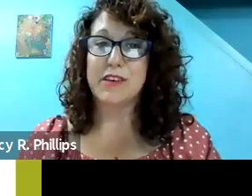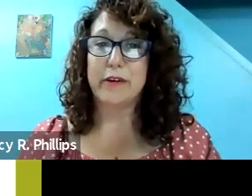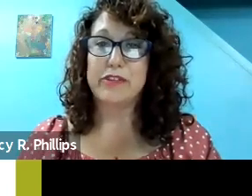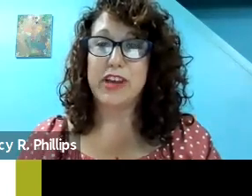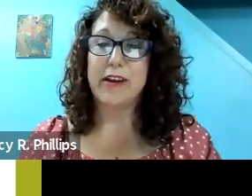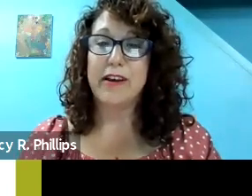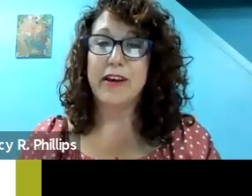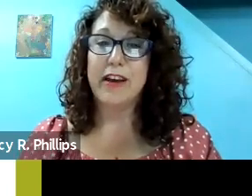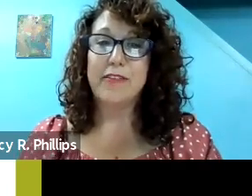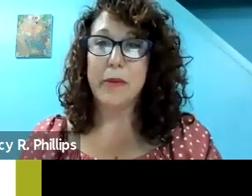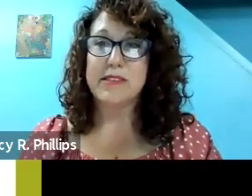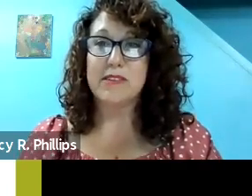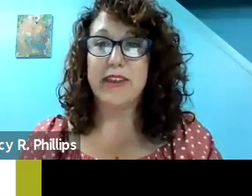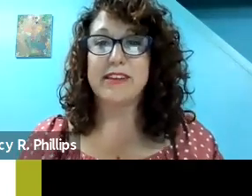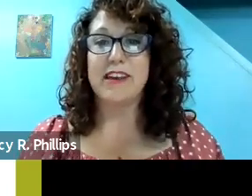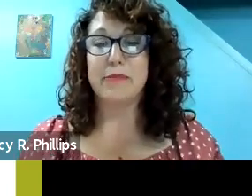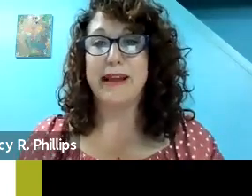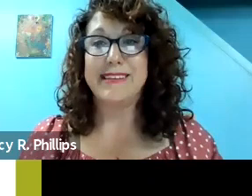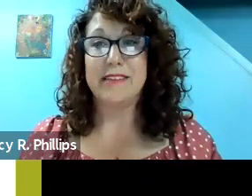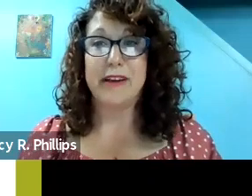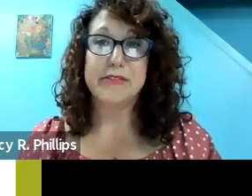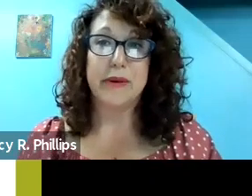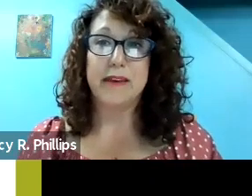as the co chair for the Pennsylvania deafblind Advisory